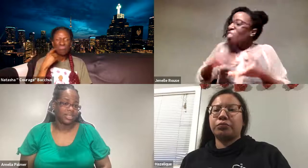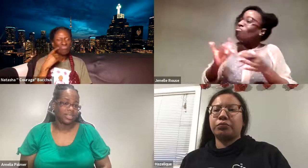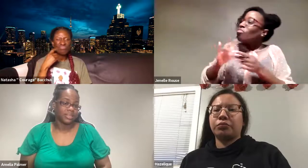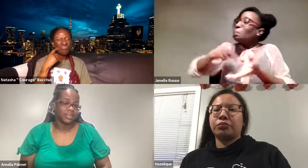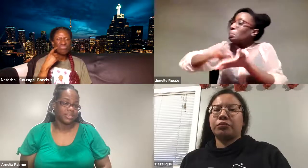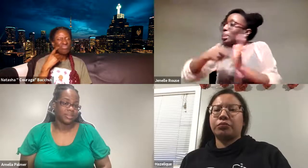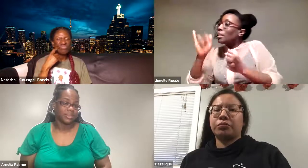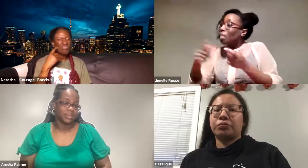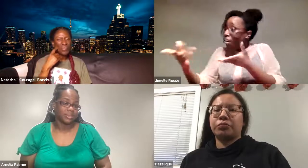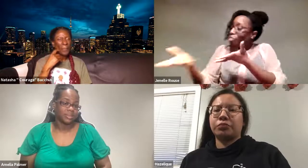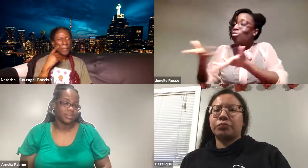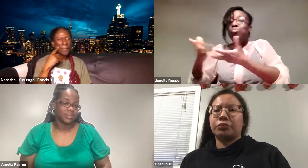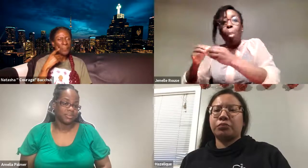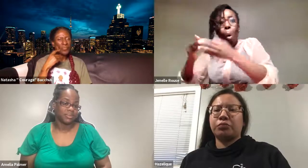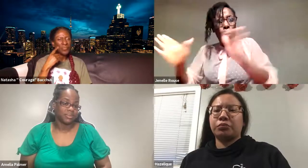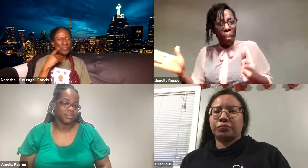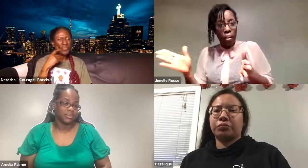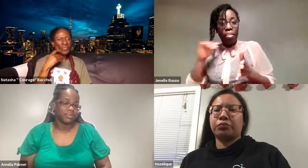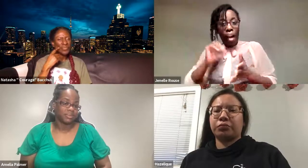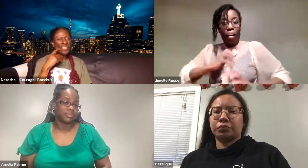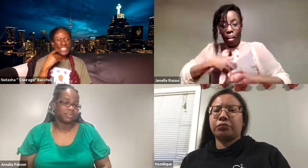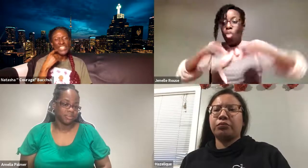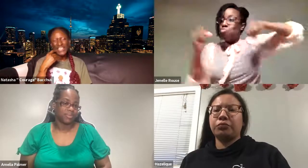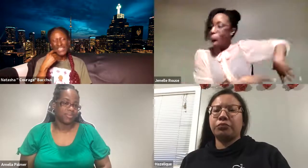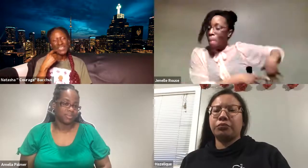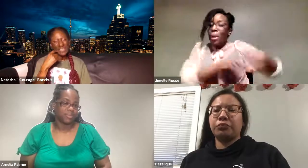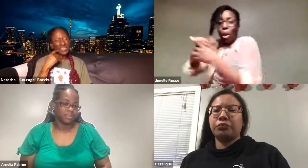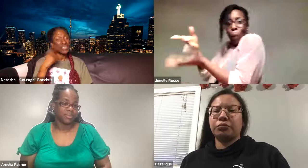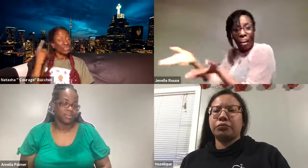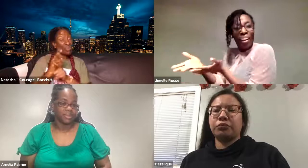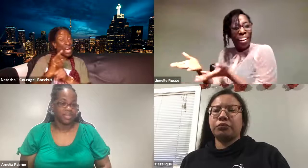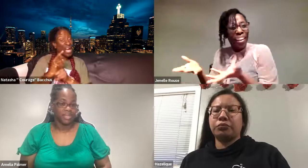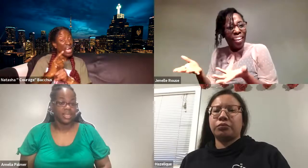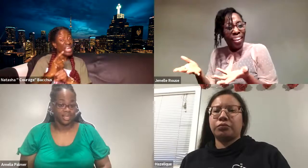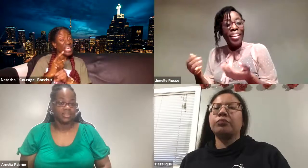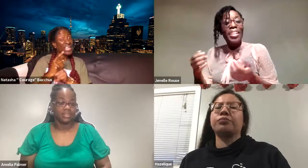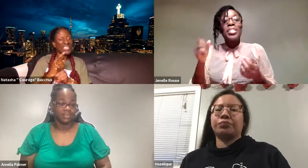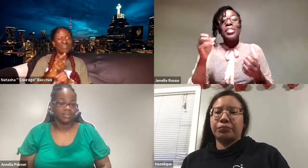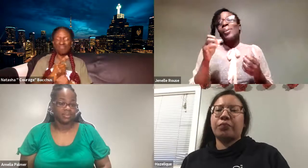and when you're talking to someone who's using black american sign language if you throw away the